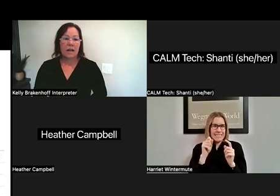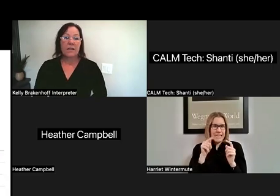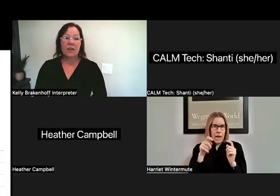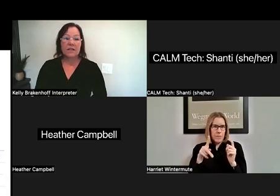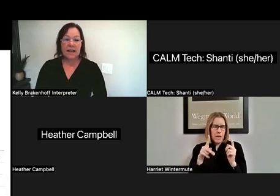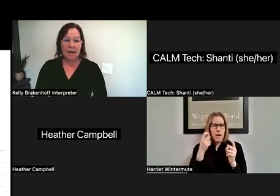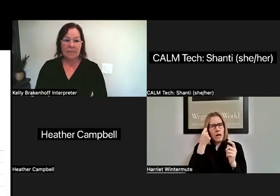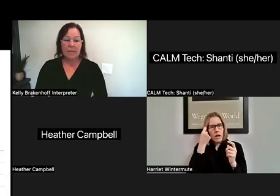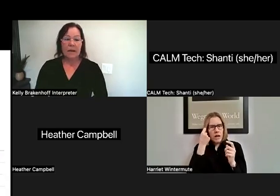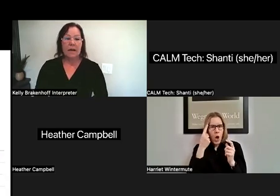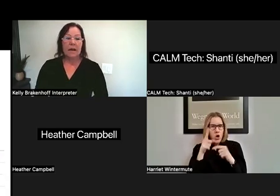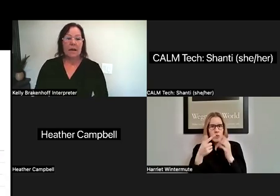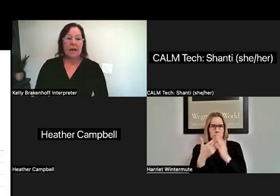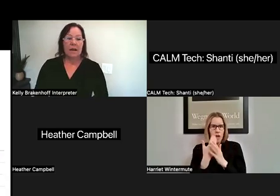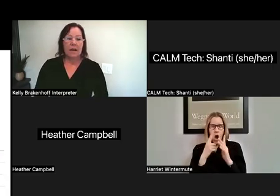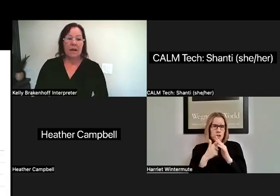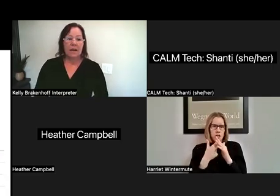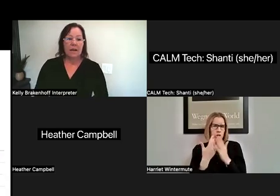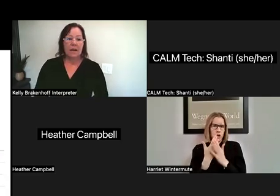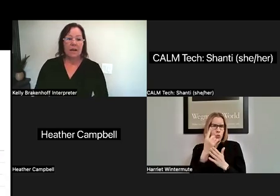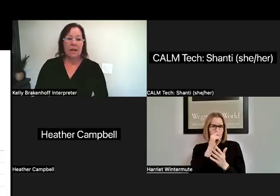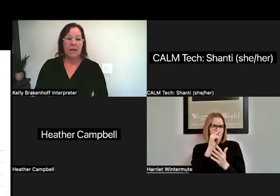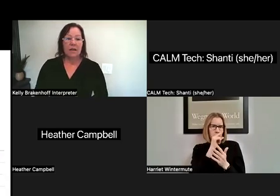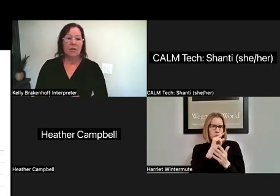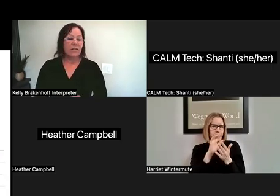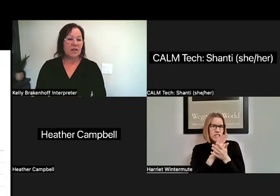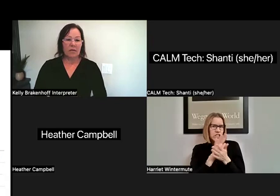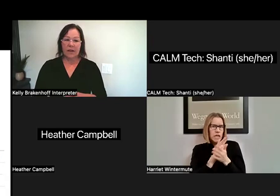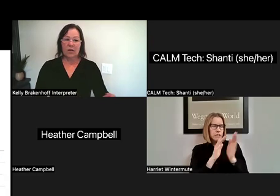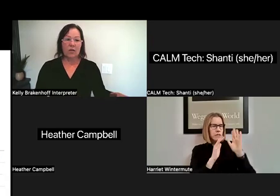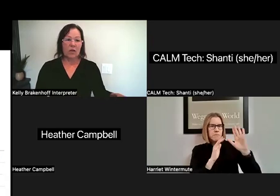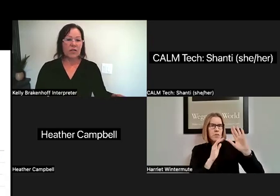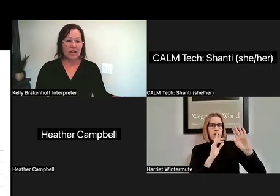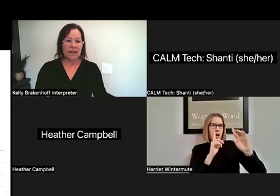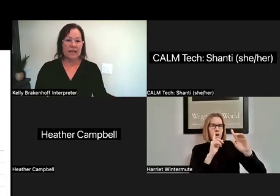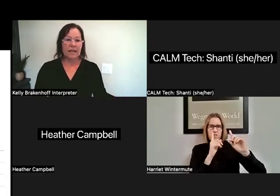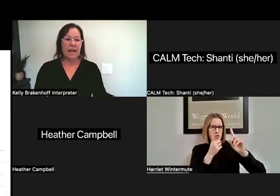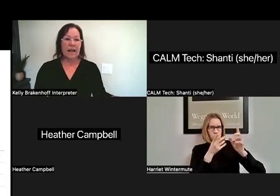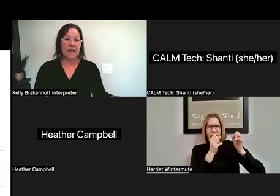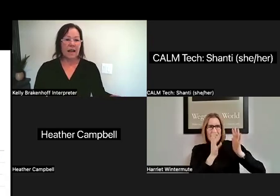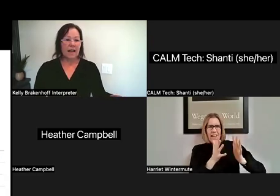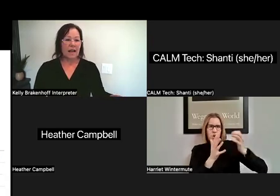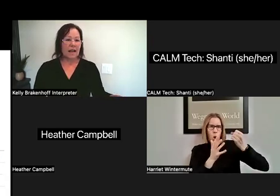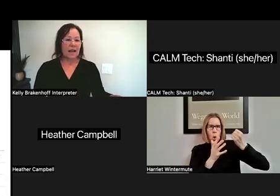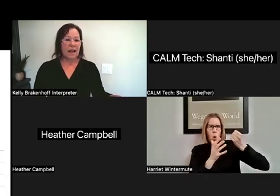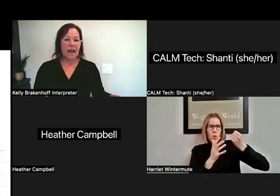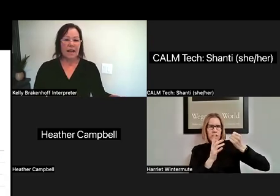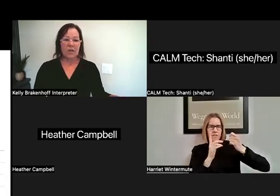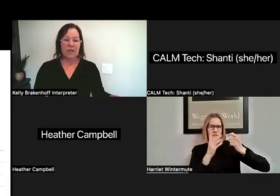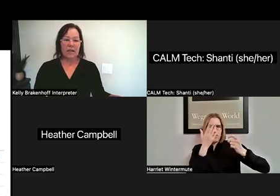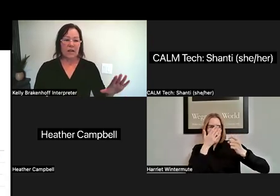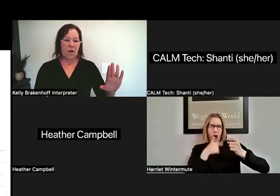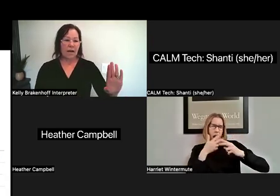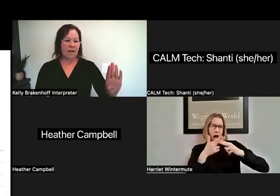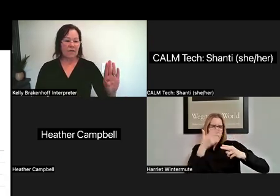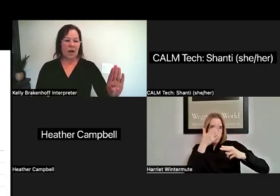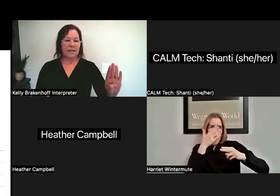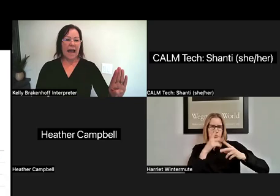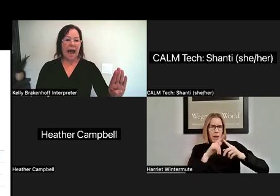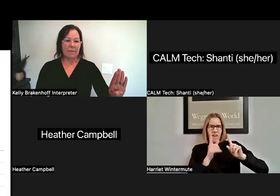The first step you'll just start with a new Google sheet and you have the front tab,